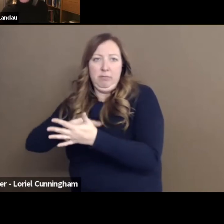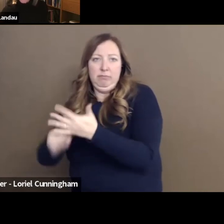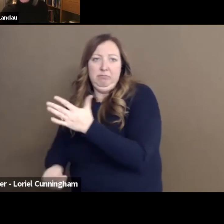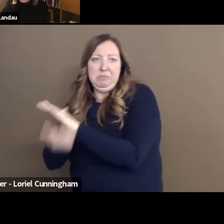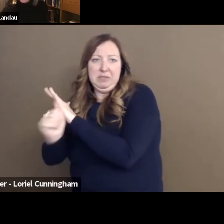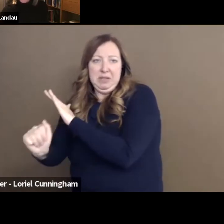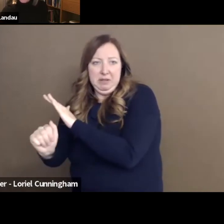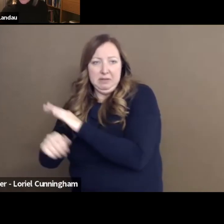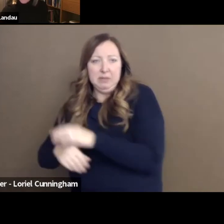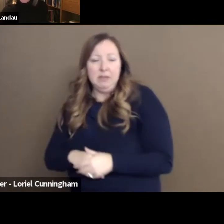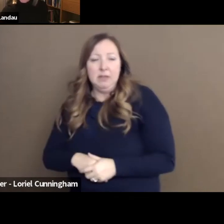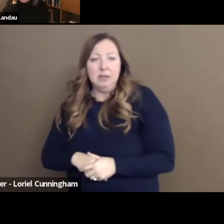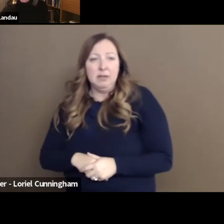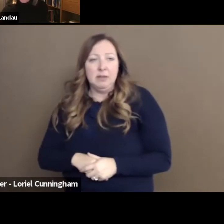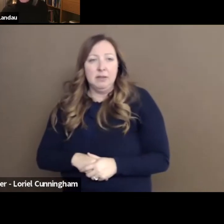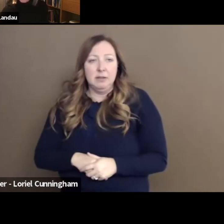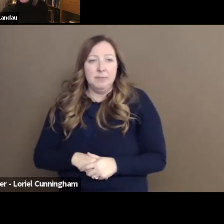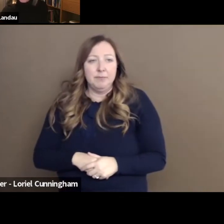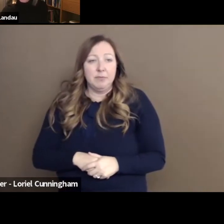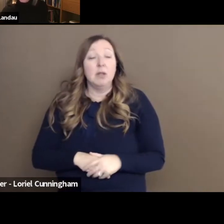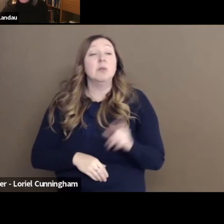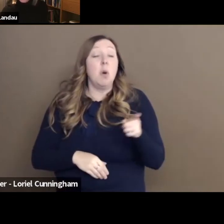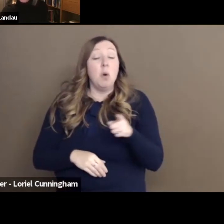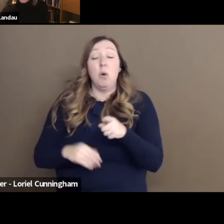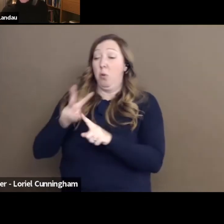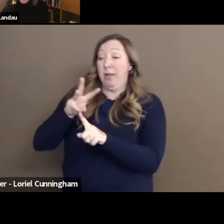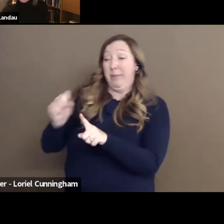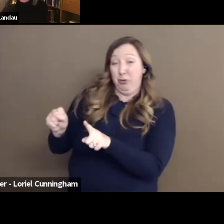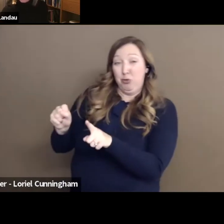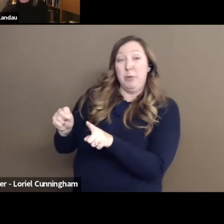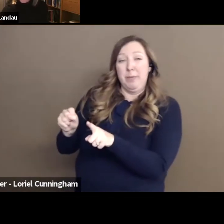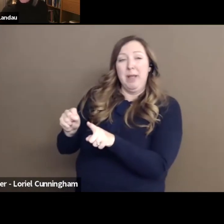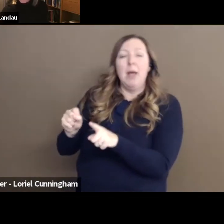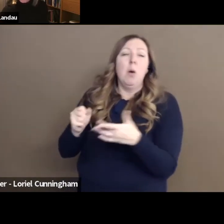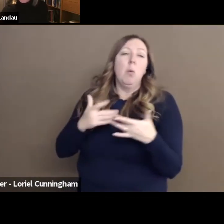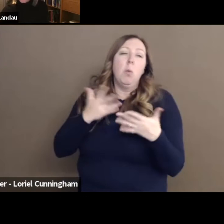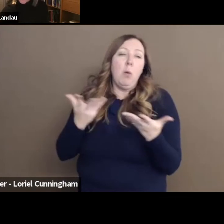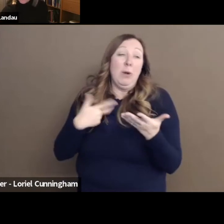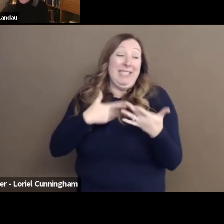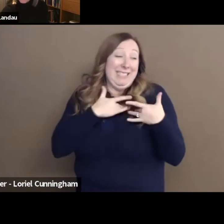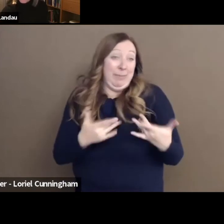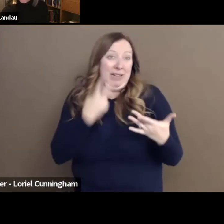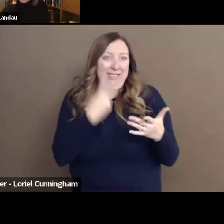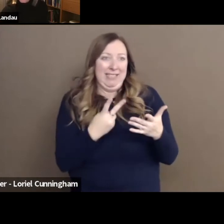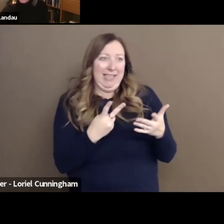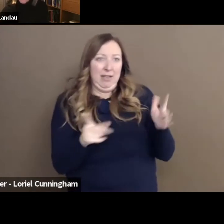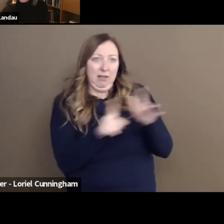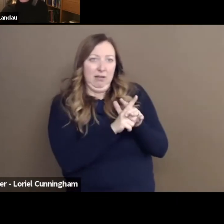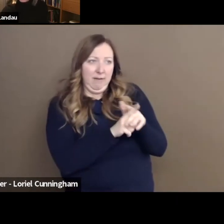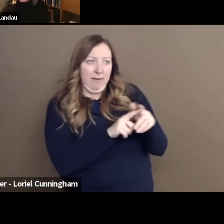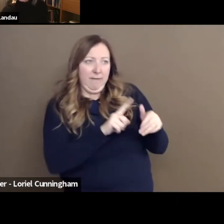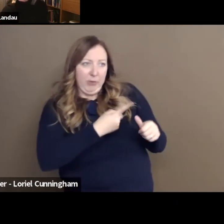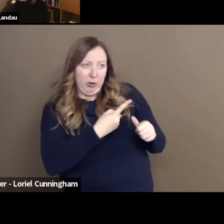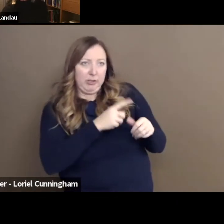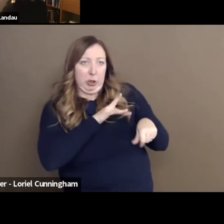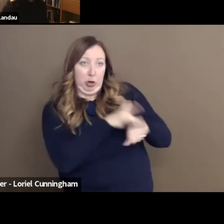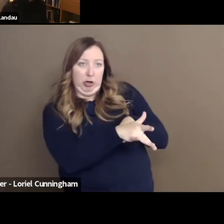might be doing as well as a as a person who's as well at four or five or six